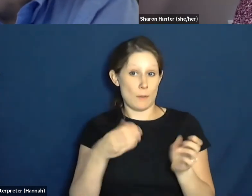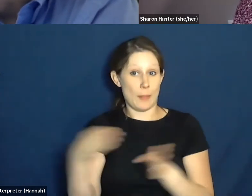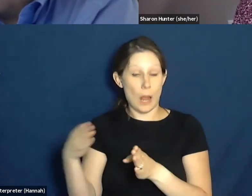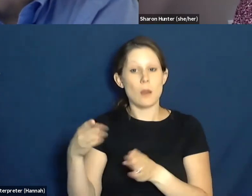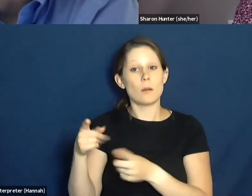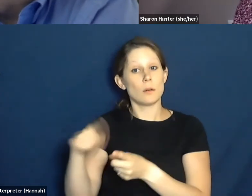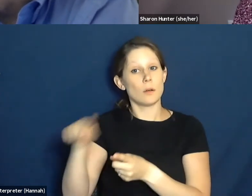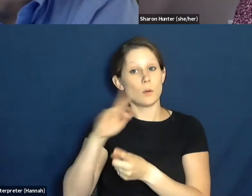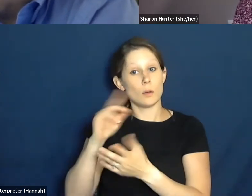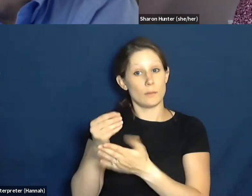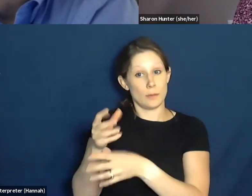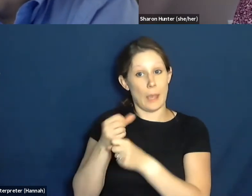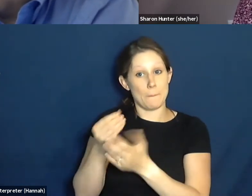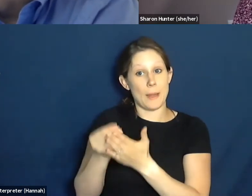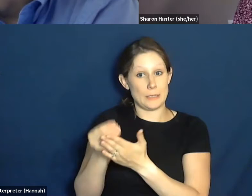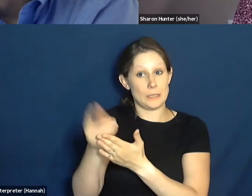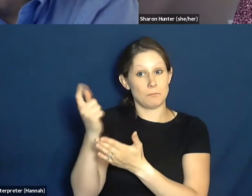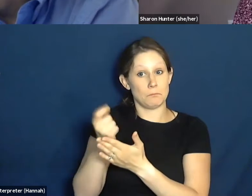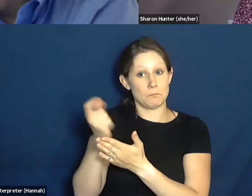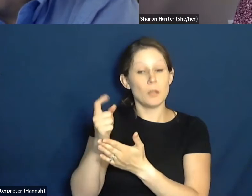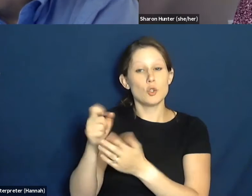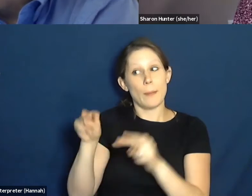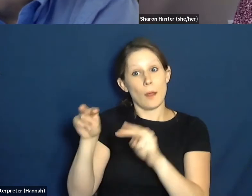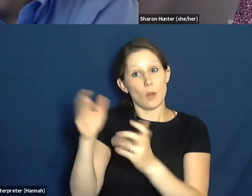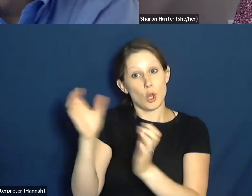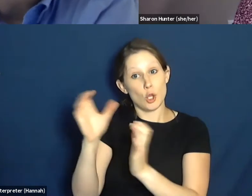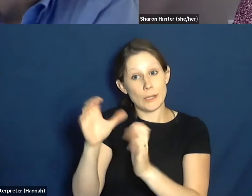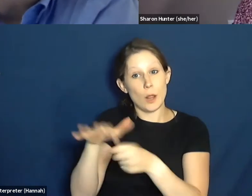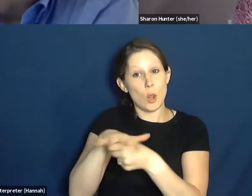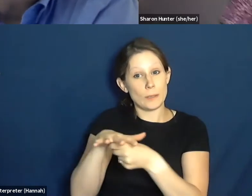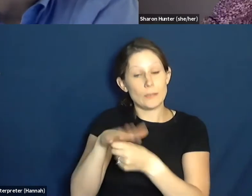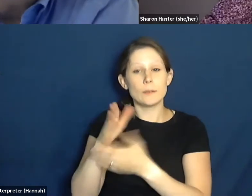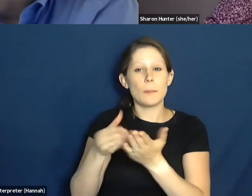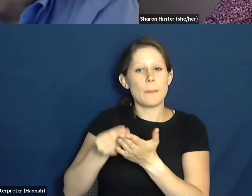you should be looking locally for some of that money to be allocated to the arts, to help the